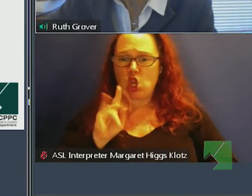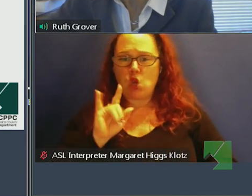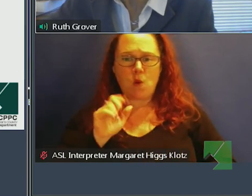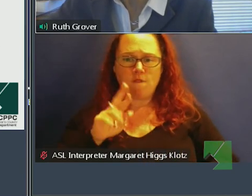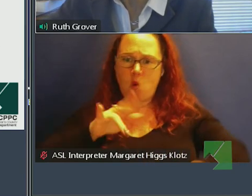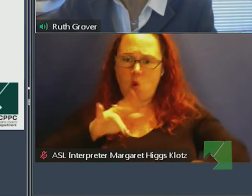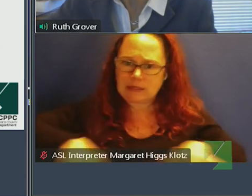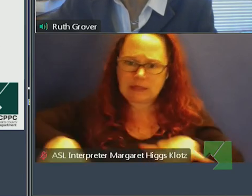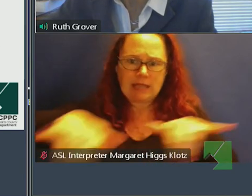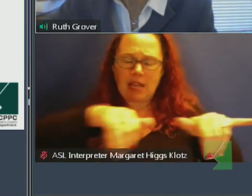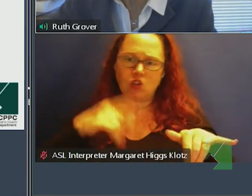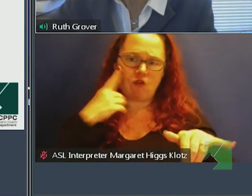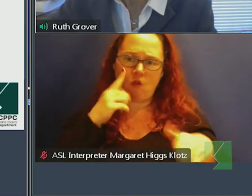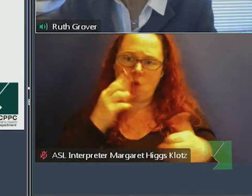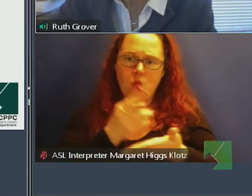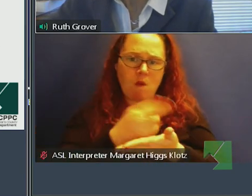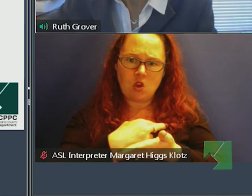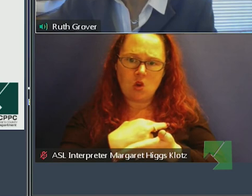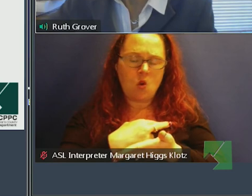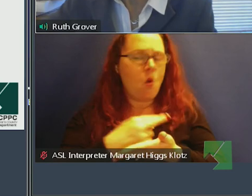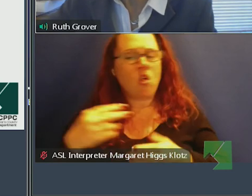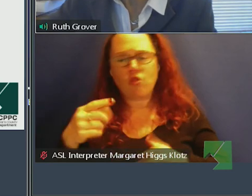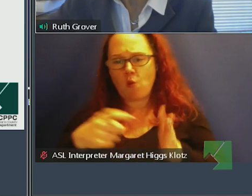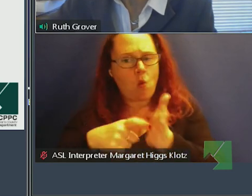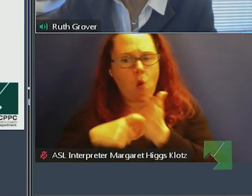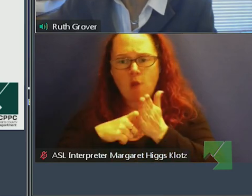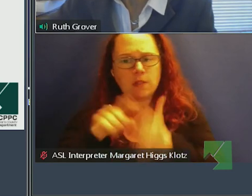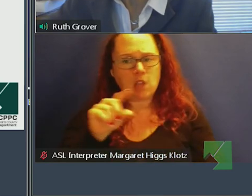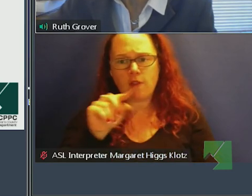review the requirements of the zoning ordinance and the master plan.